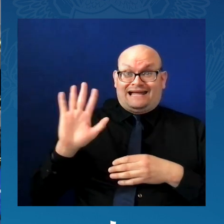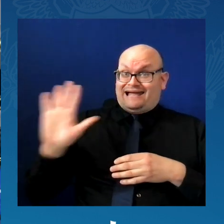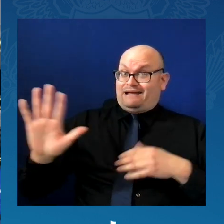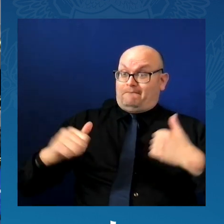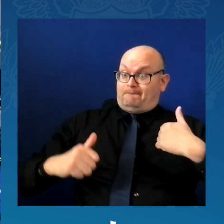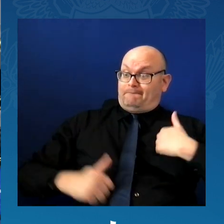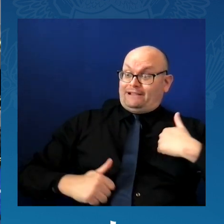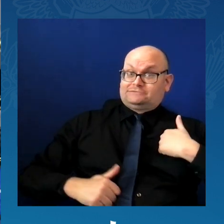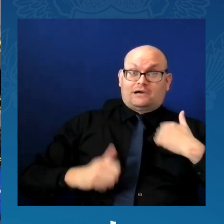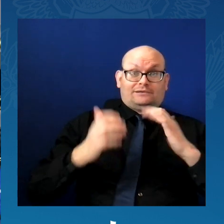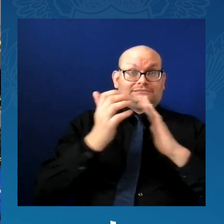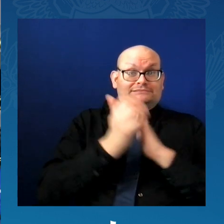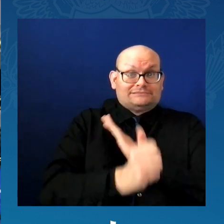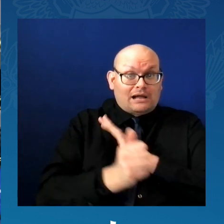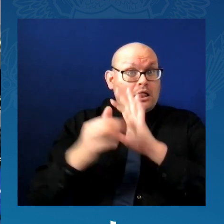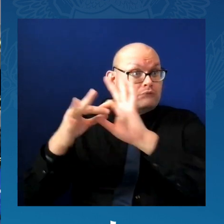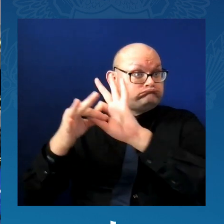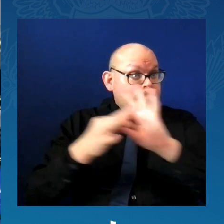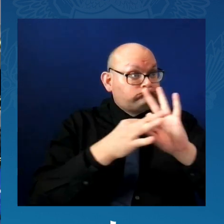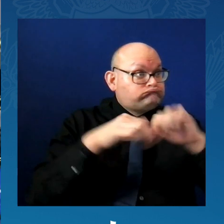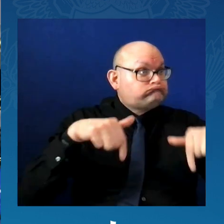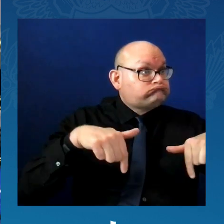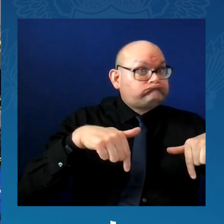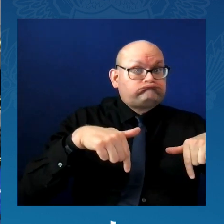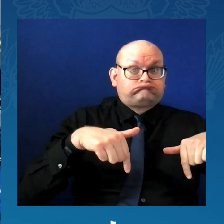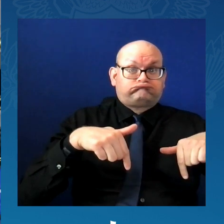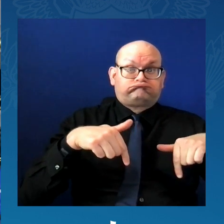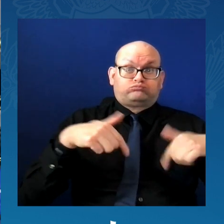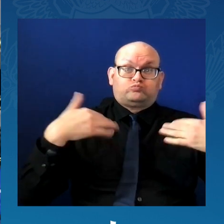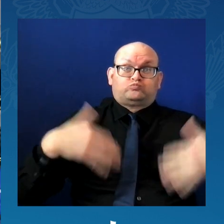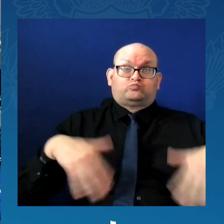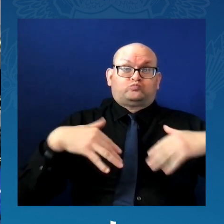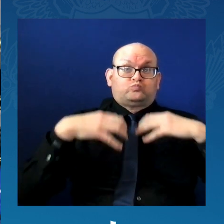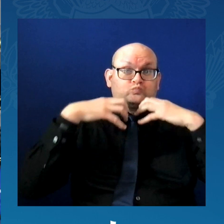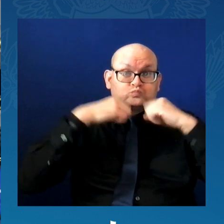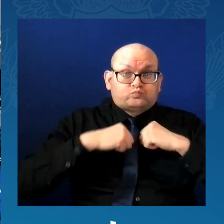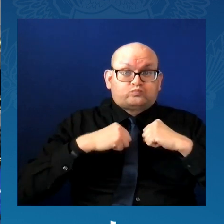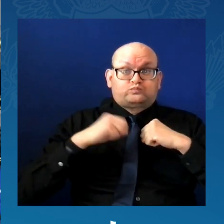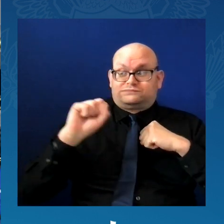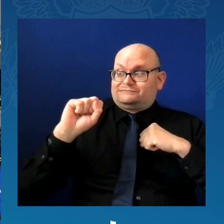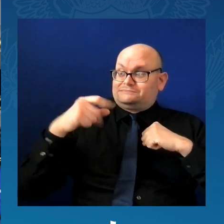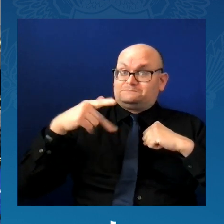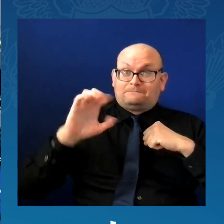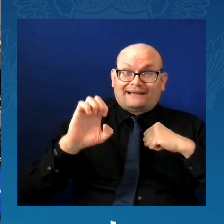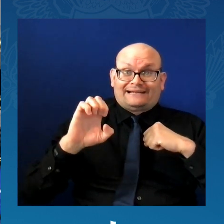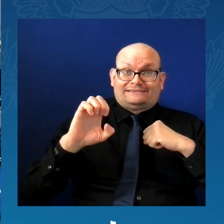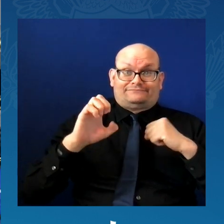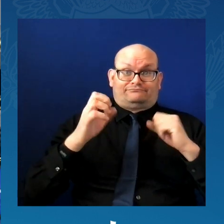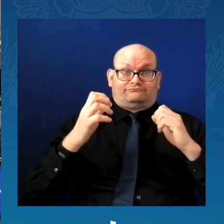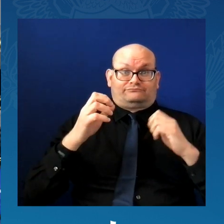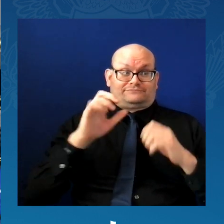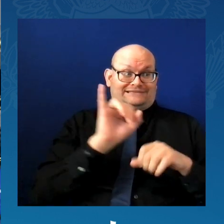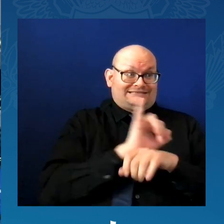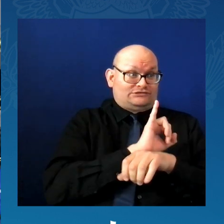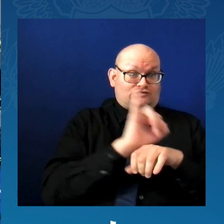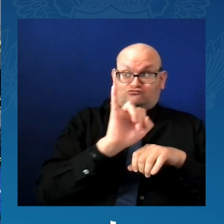into our very valuable space industry. He's an example of a veteran who might have previously been overlooked